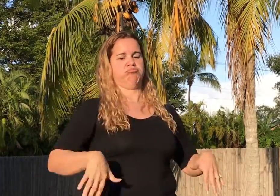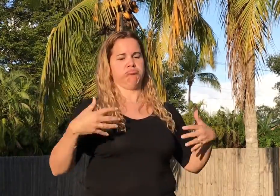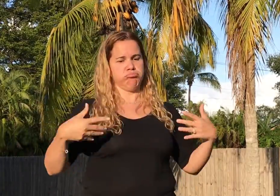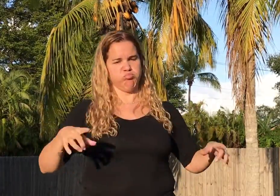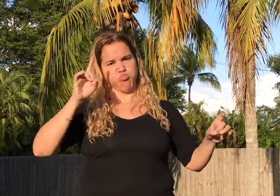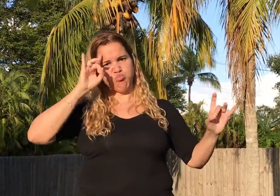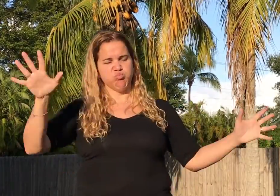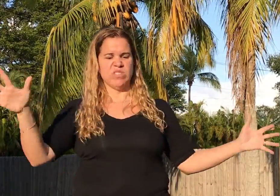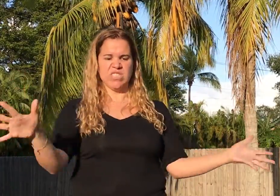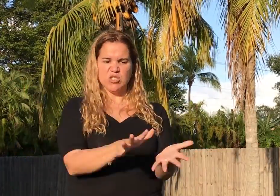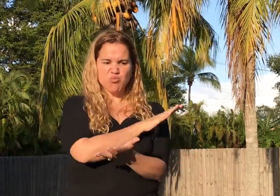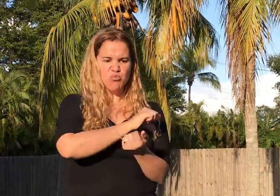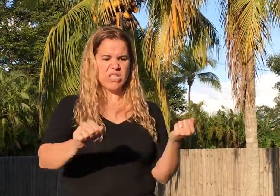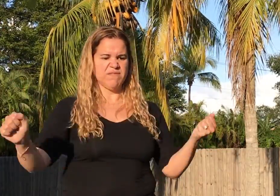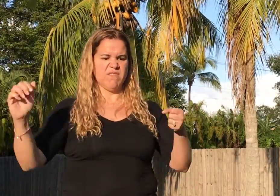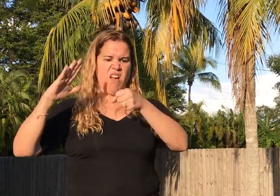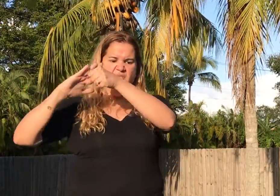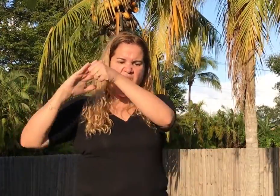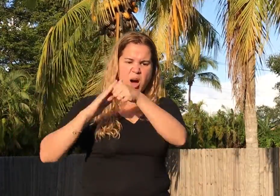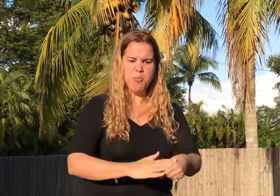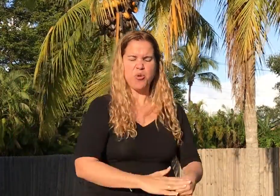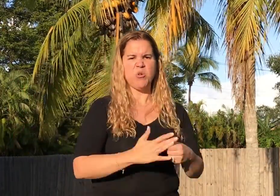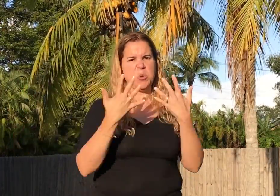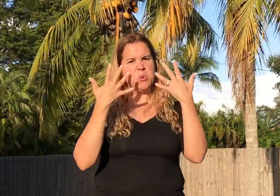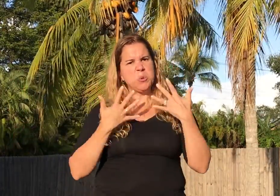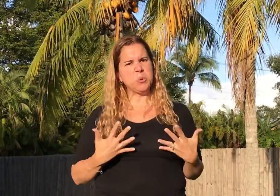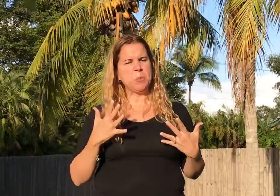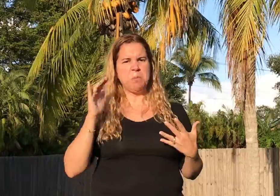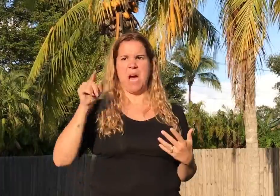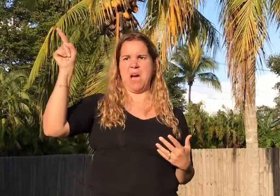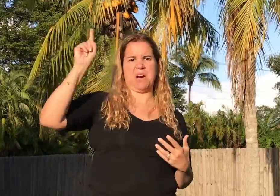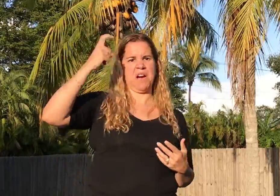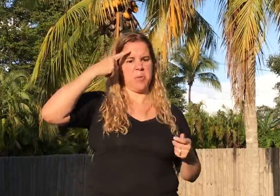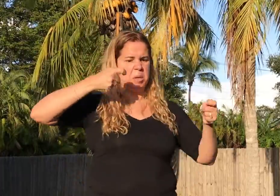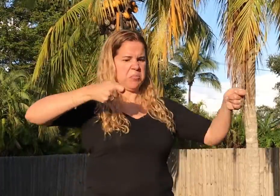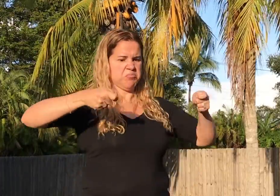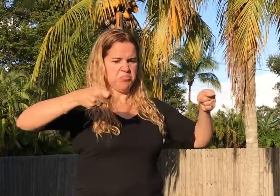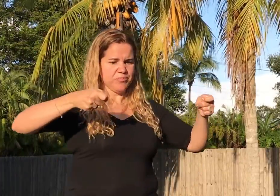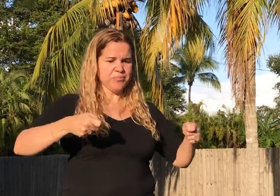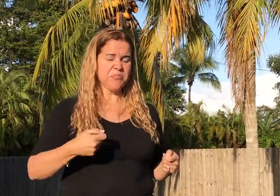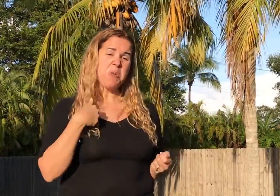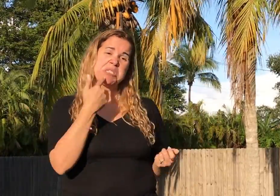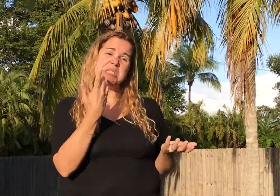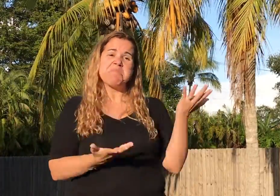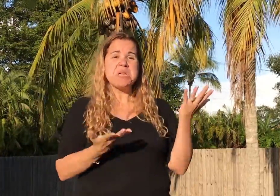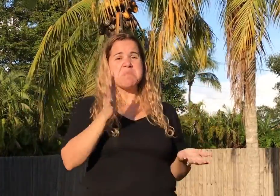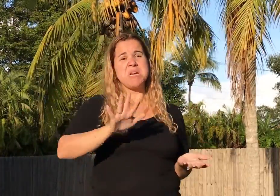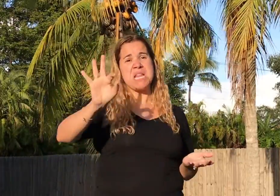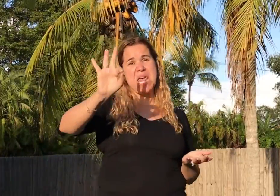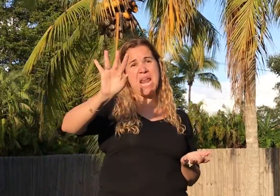I witnessed firsthand the destruction, , the oppression and misery that were forced upon so many of my people.